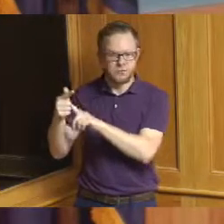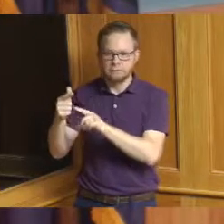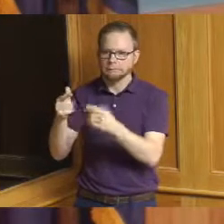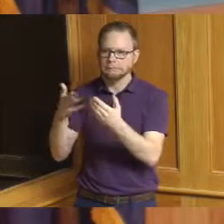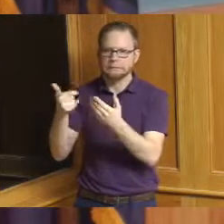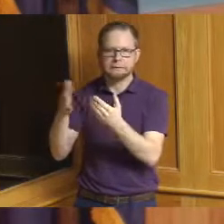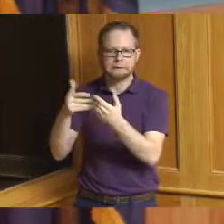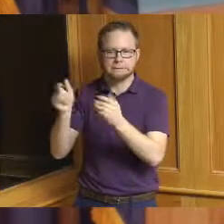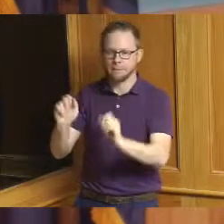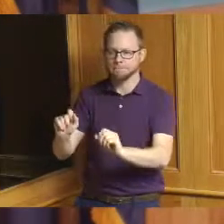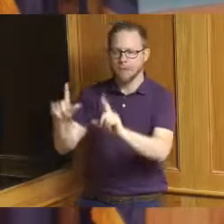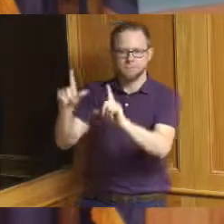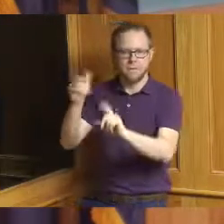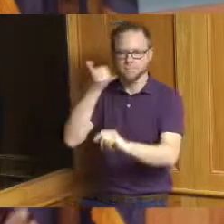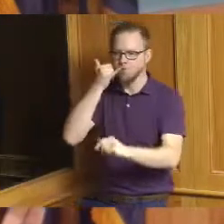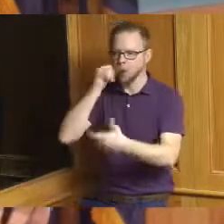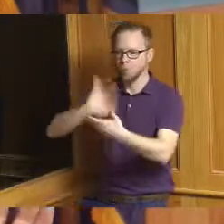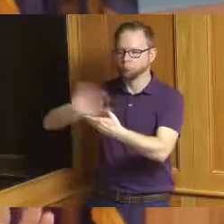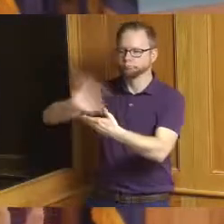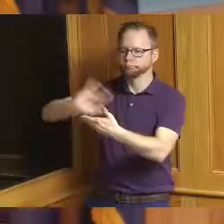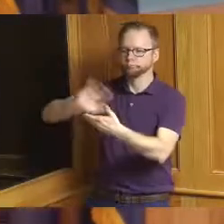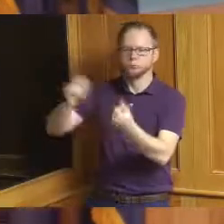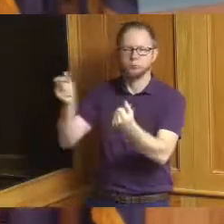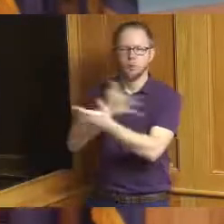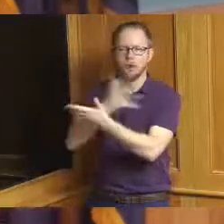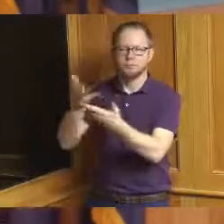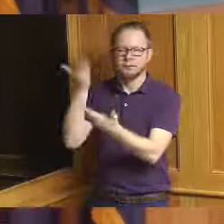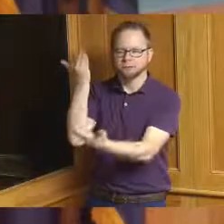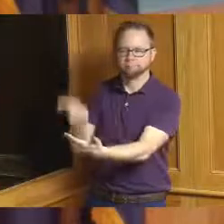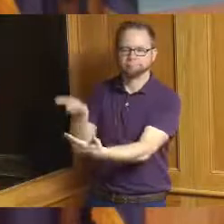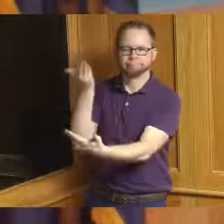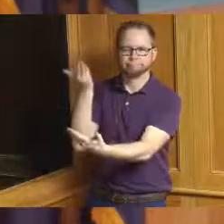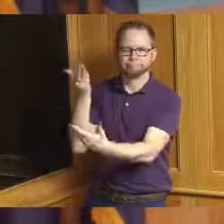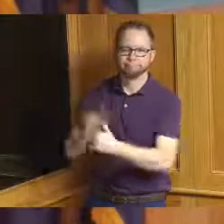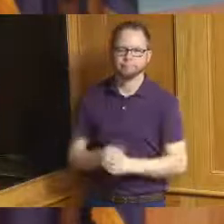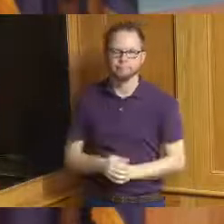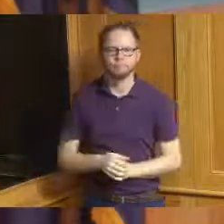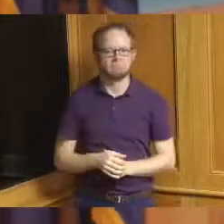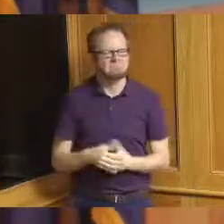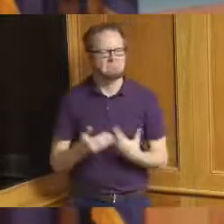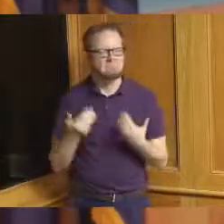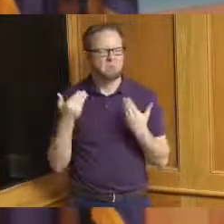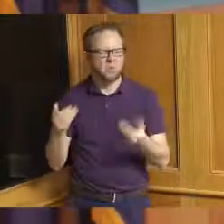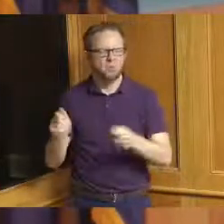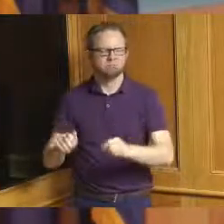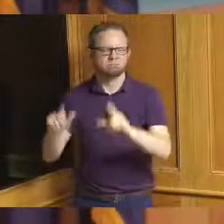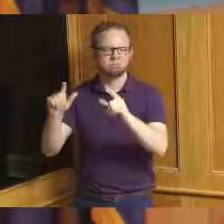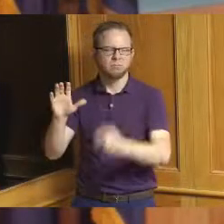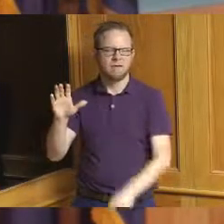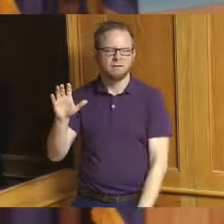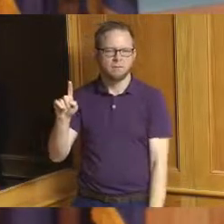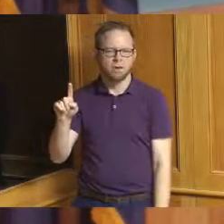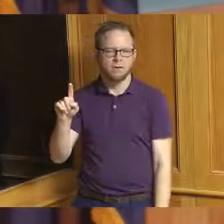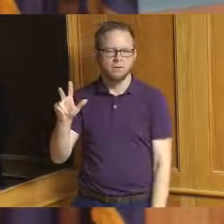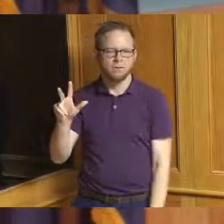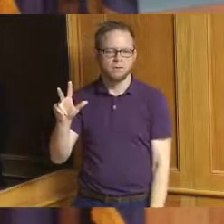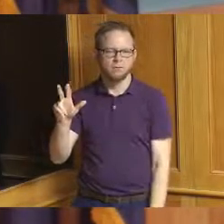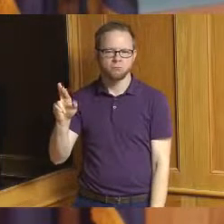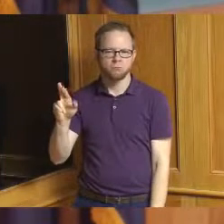it's easy and everything is in one spot so go to 513releaf.org if you're a homeowner and you need